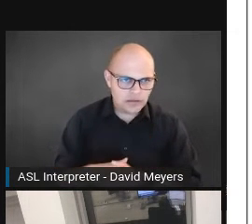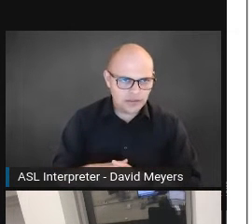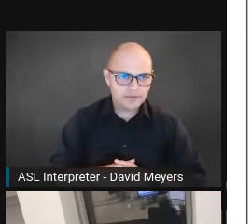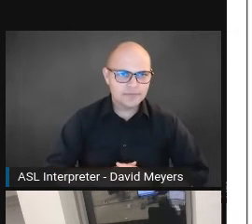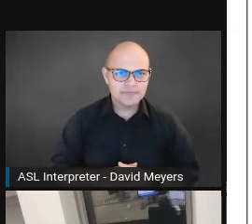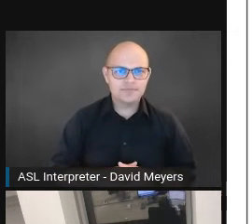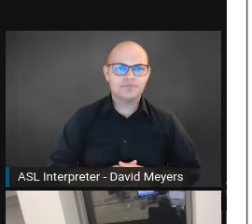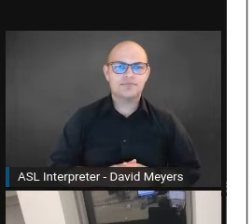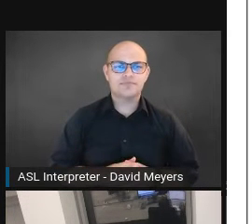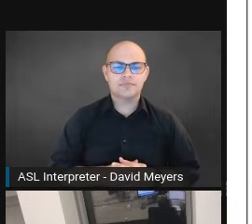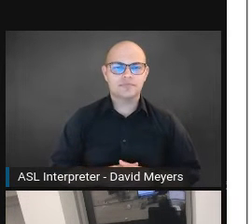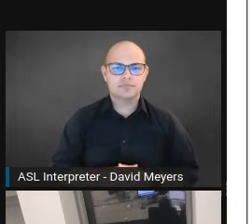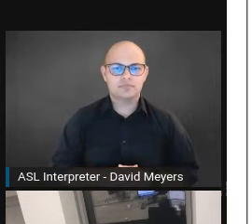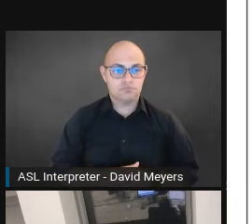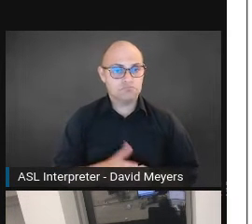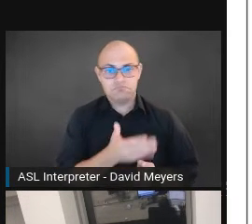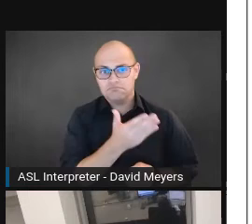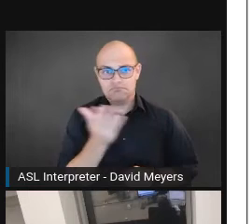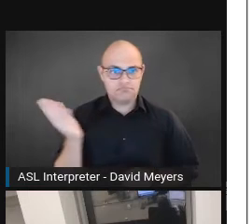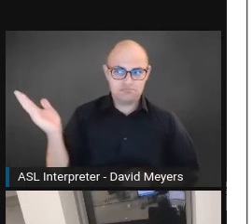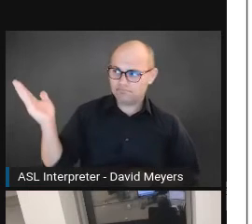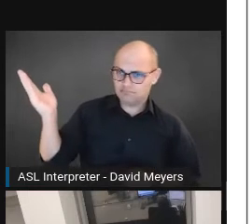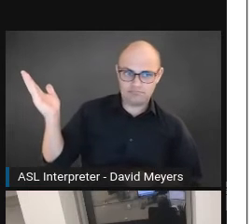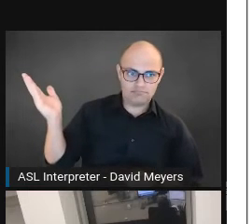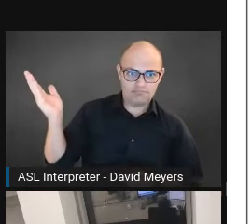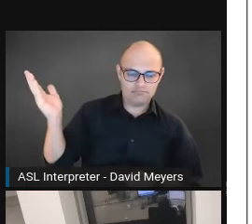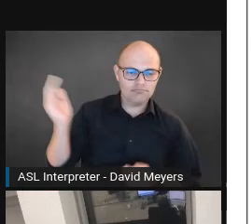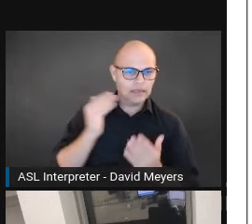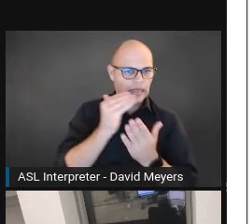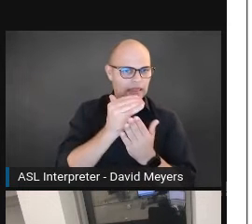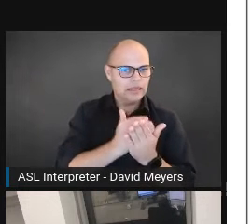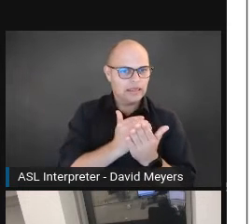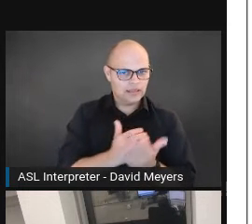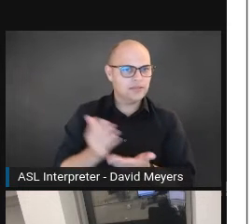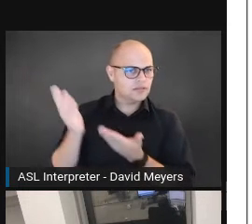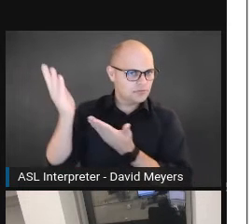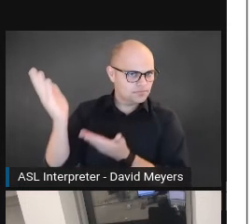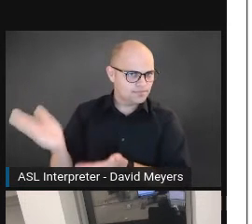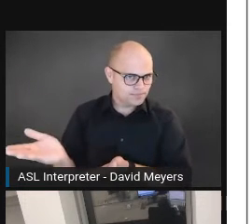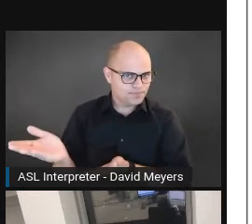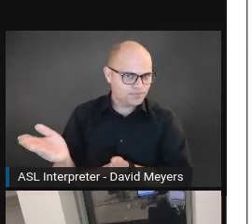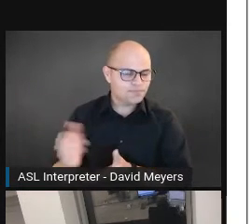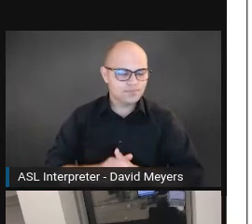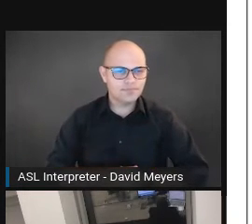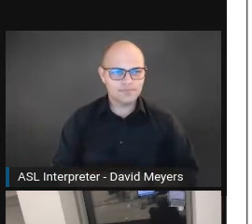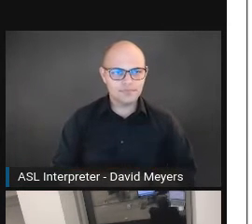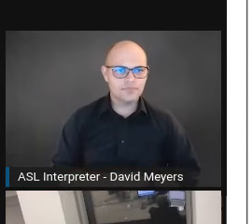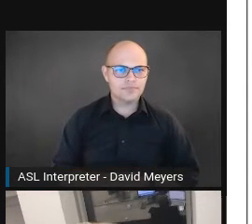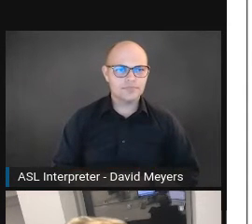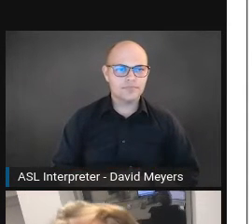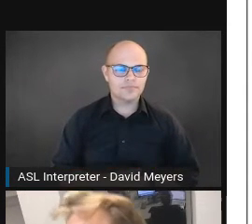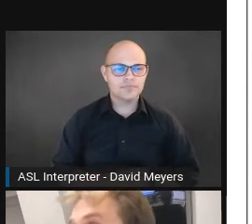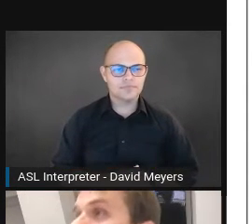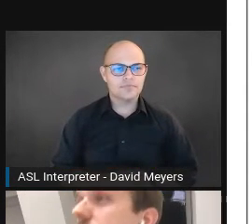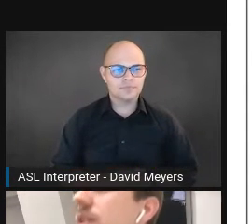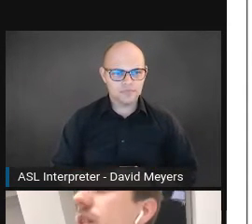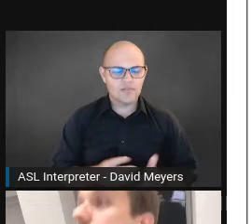This is the list of plugins, a couple of plugins that you can see in the WordPress repository. The first thought that arises when we want to improve accessibility